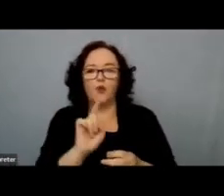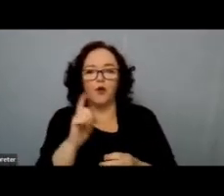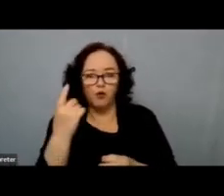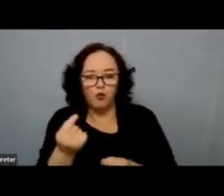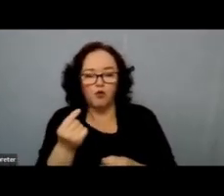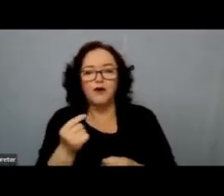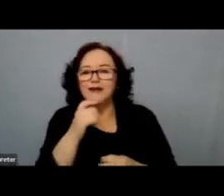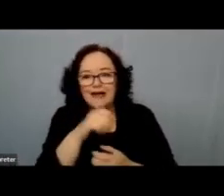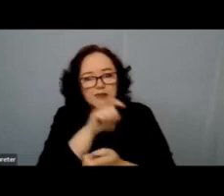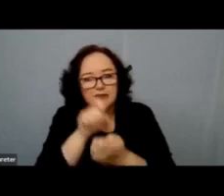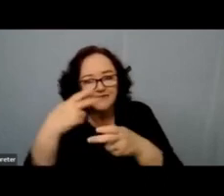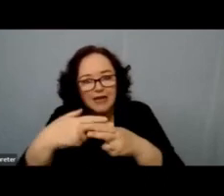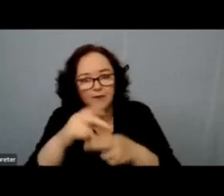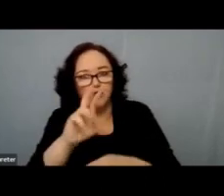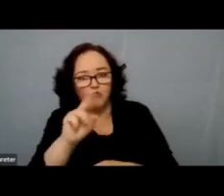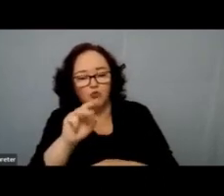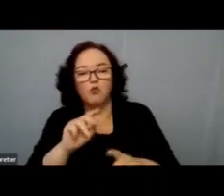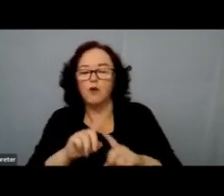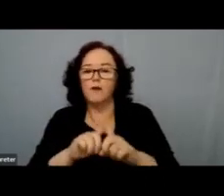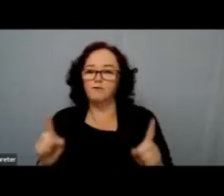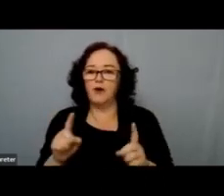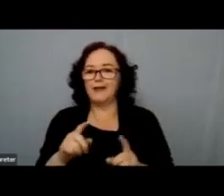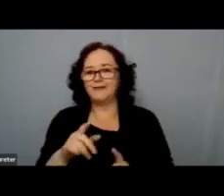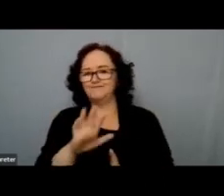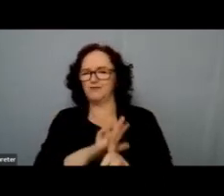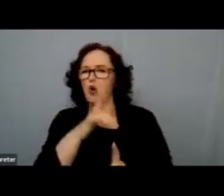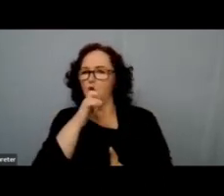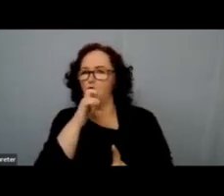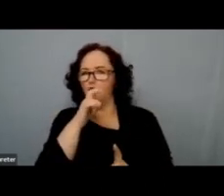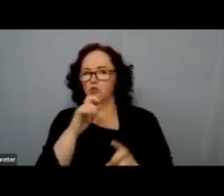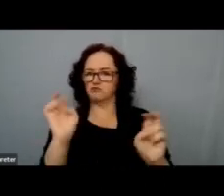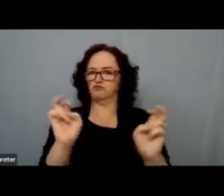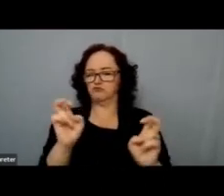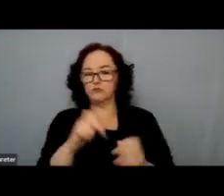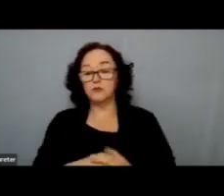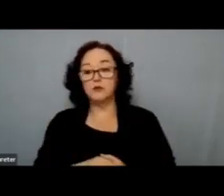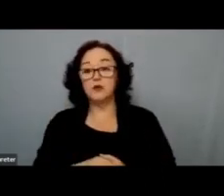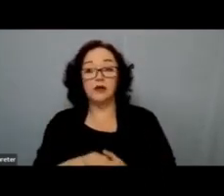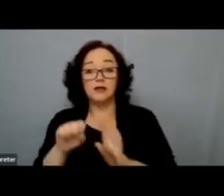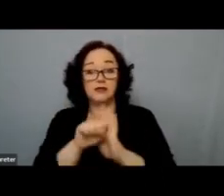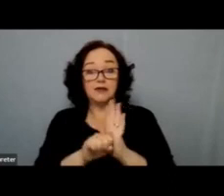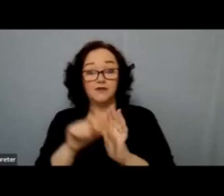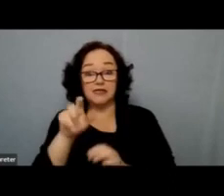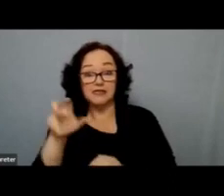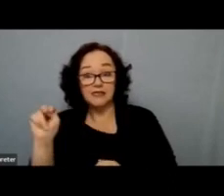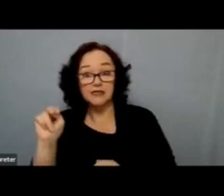for. We found in Tennessee that in some places in the state, neurologists aren't accepting